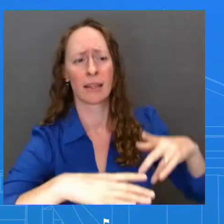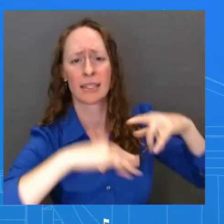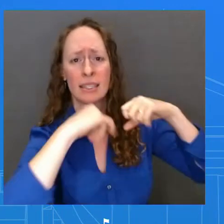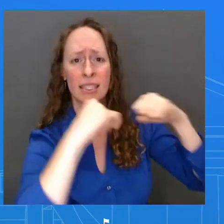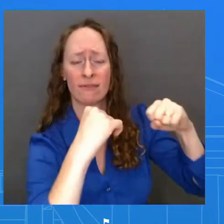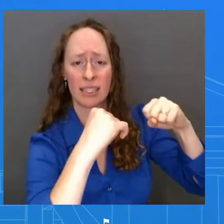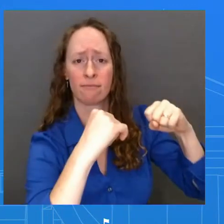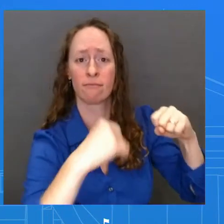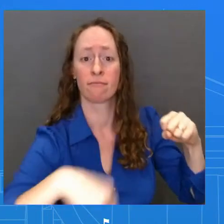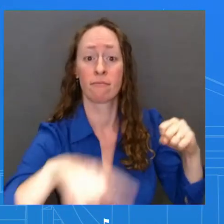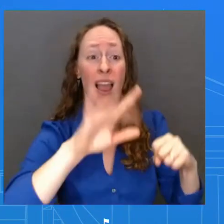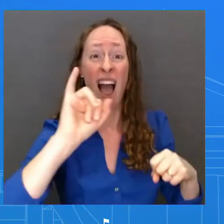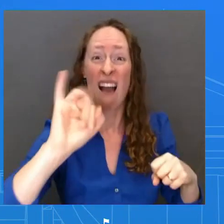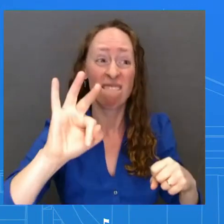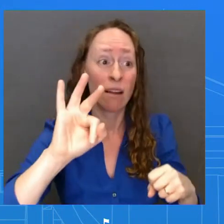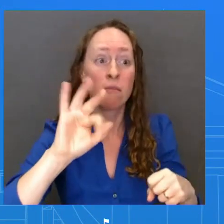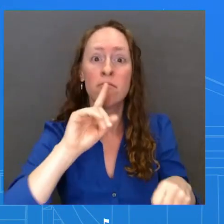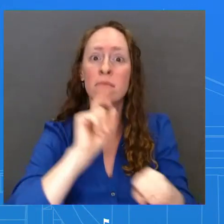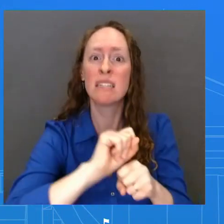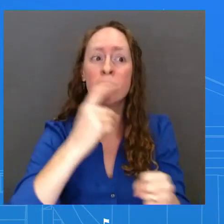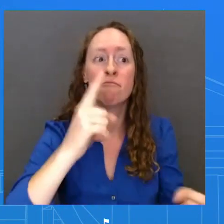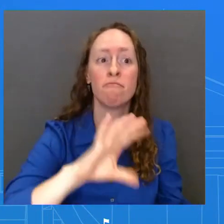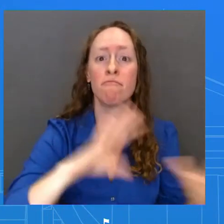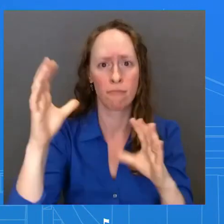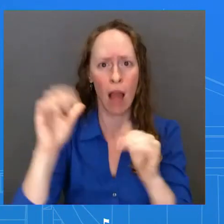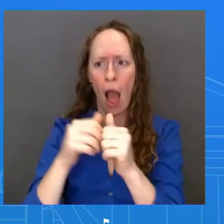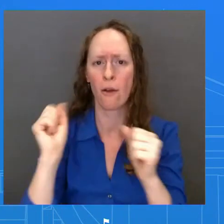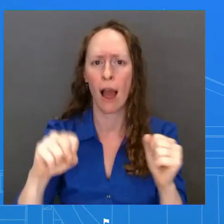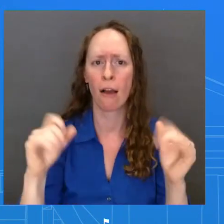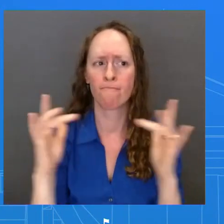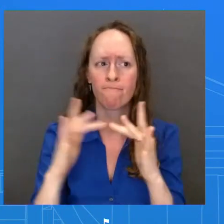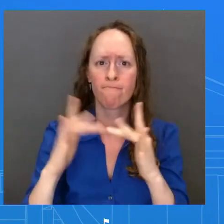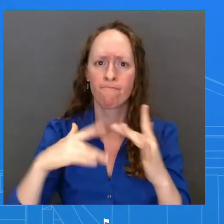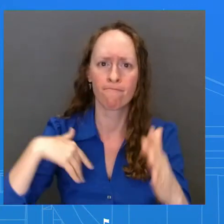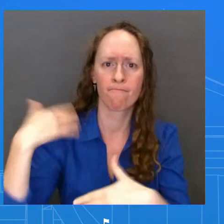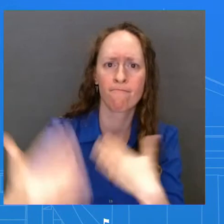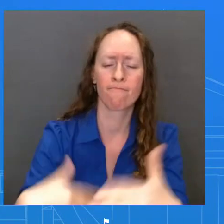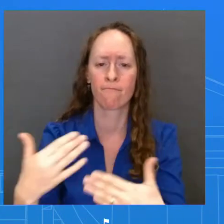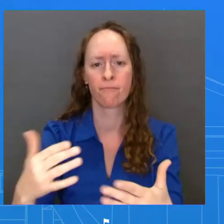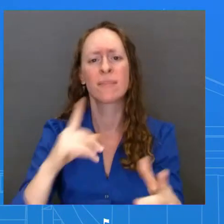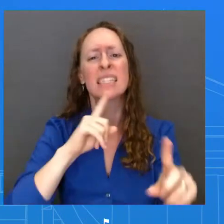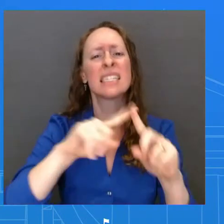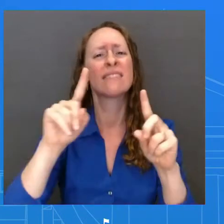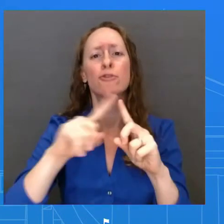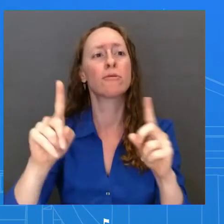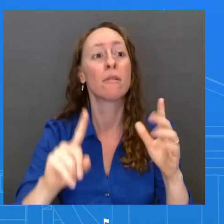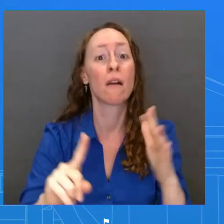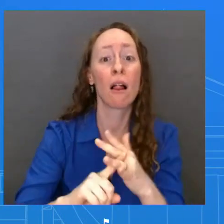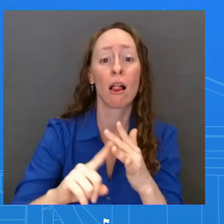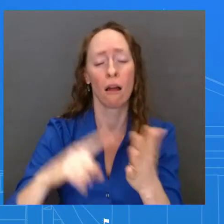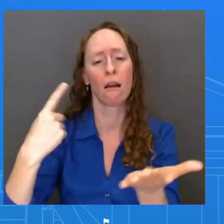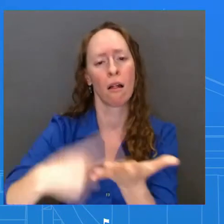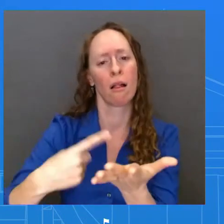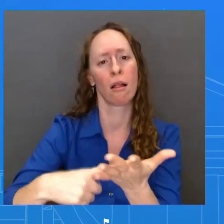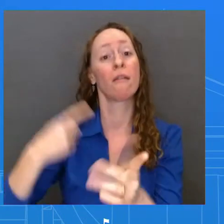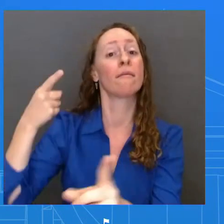to contingencies in the Indo-Pacific. We're unveiling new economic and energy security initiatives, including an early warning mechanism